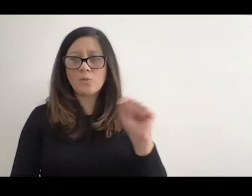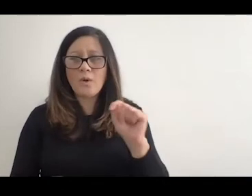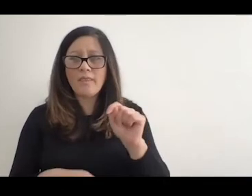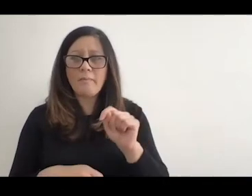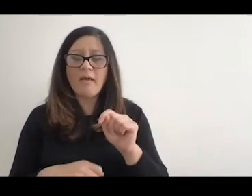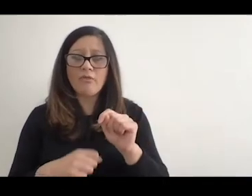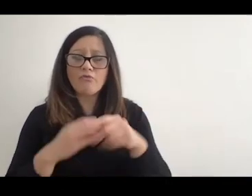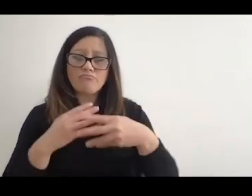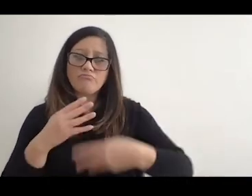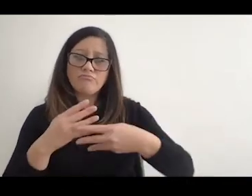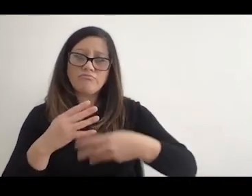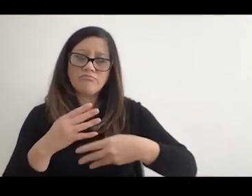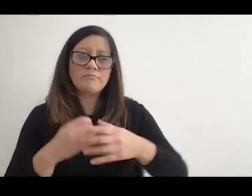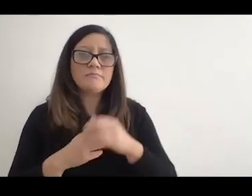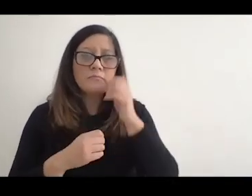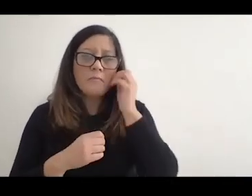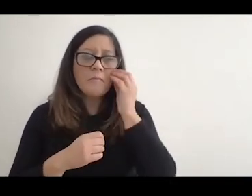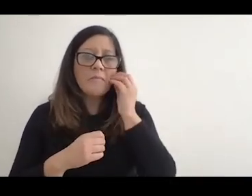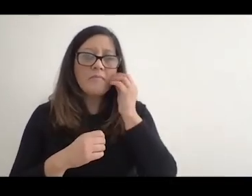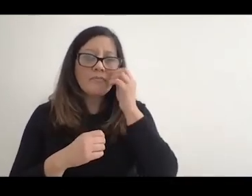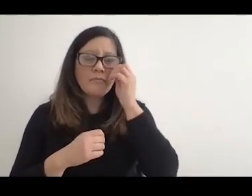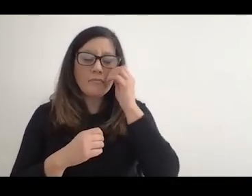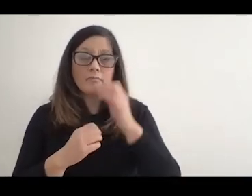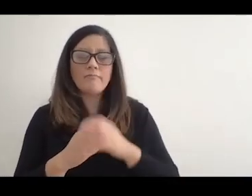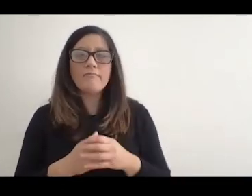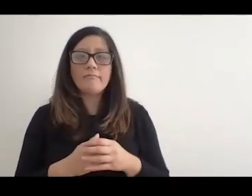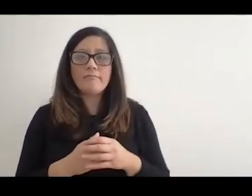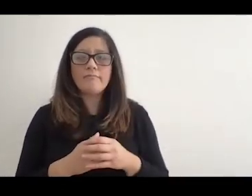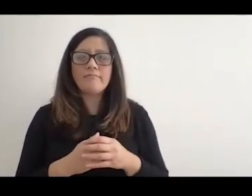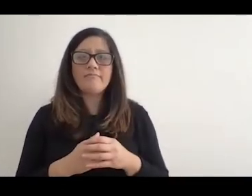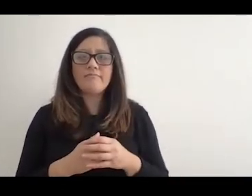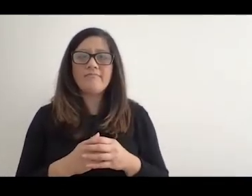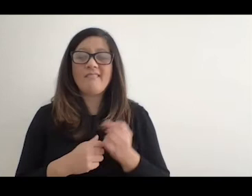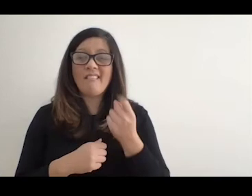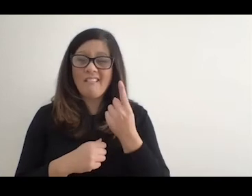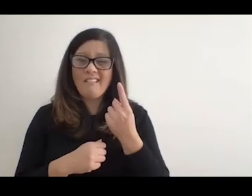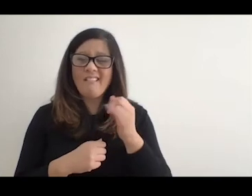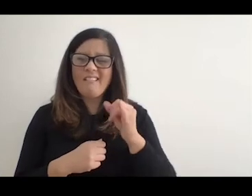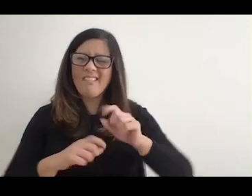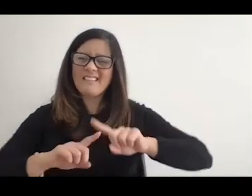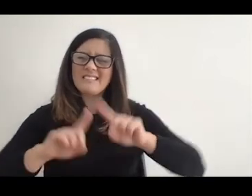Now. This is very different than someone saying dressing with disabilities as brain